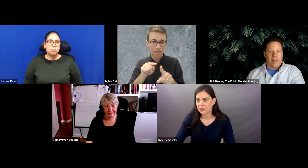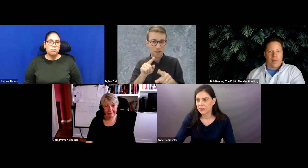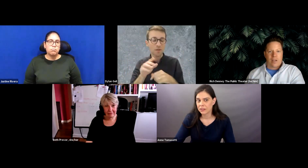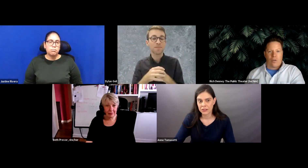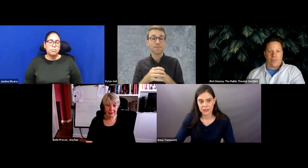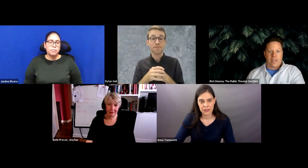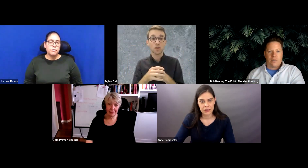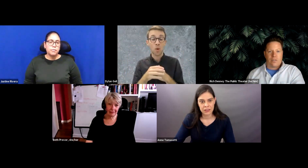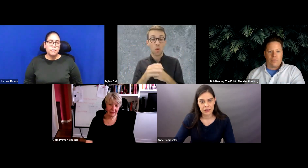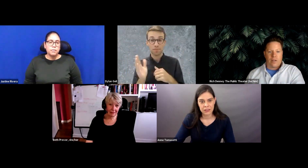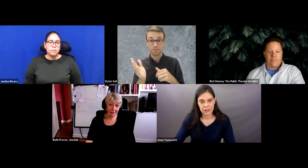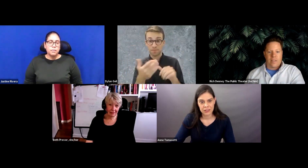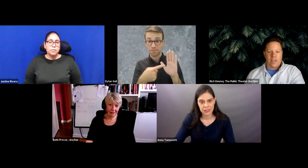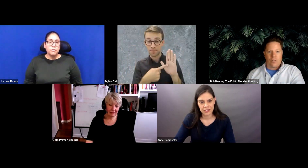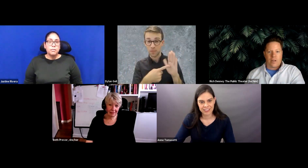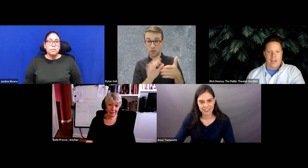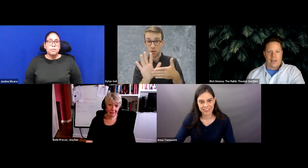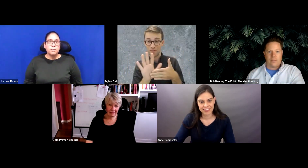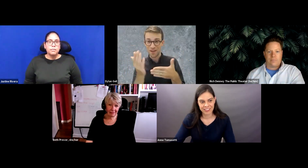right back over into video now.